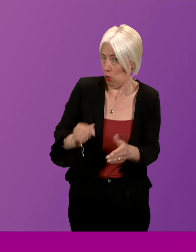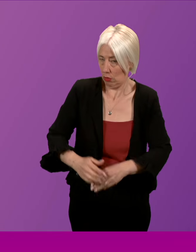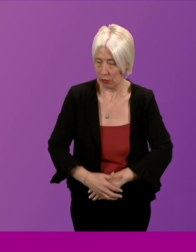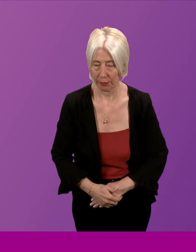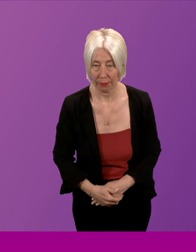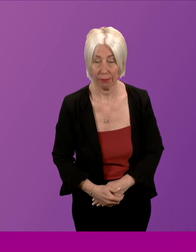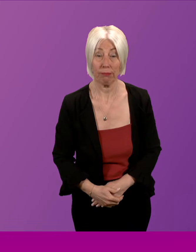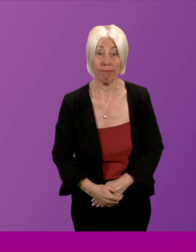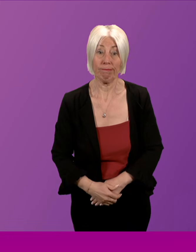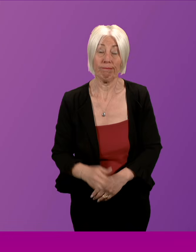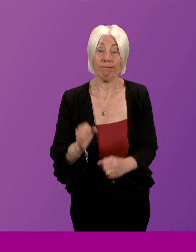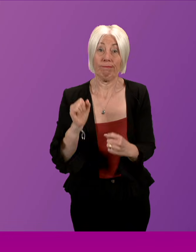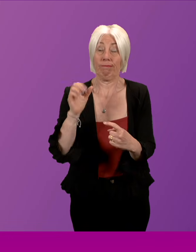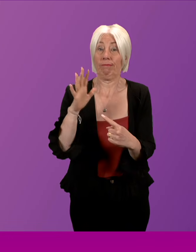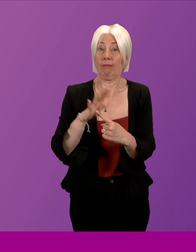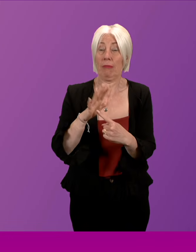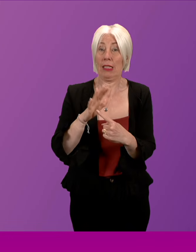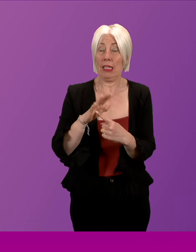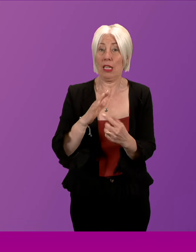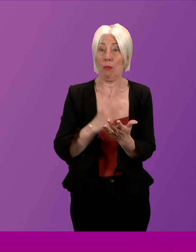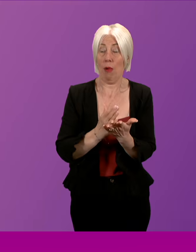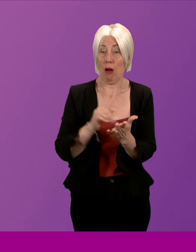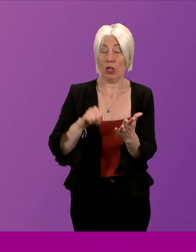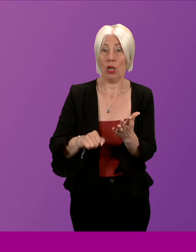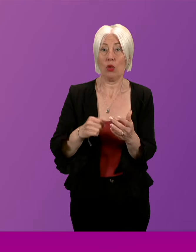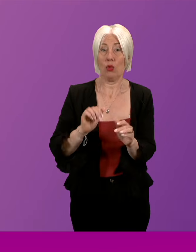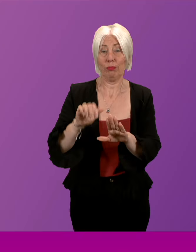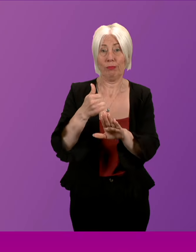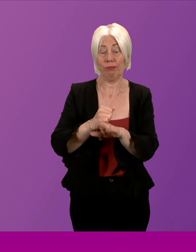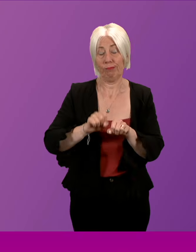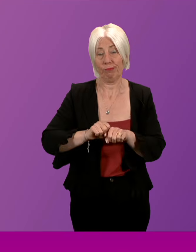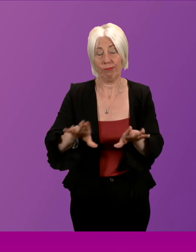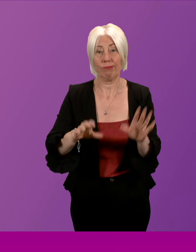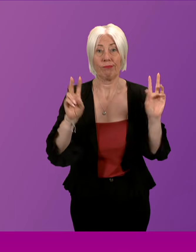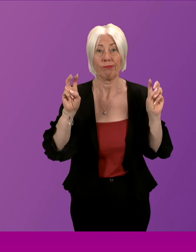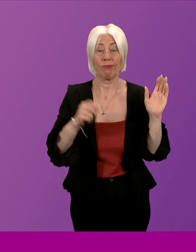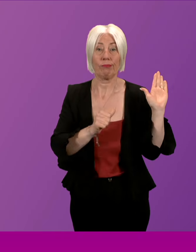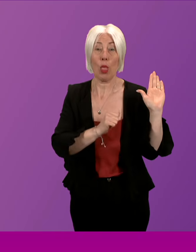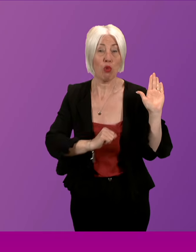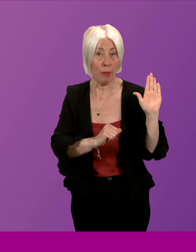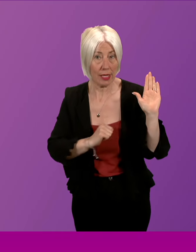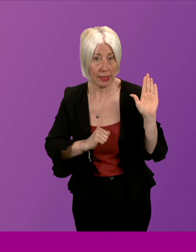This is an essential part of the work to implement the Promise. As Mr Dunlop knows, because he is